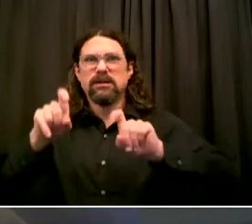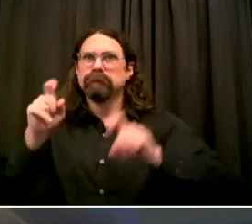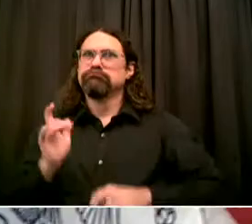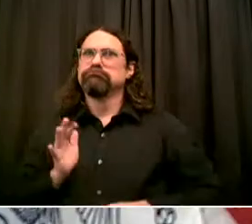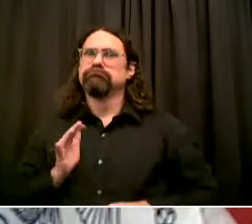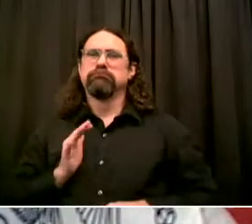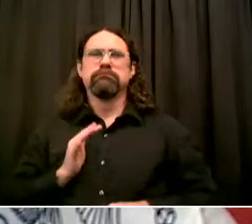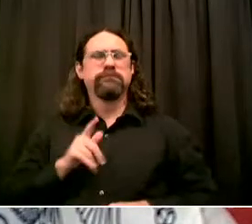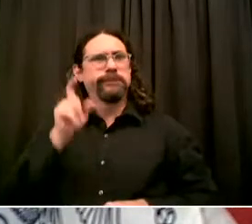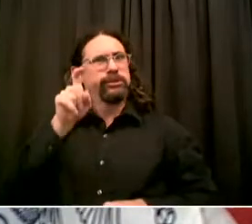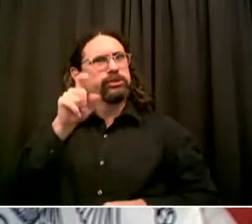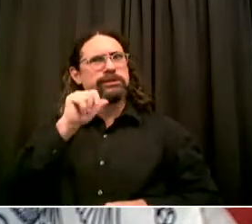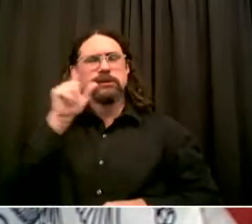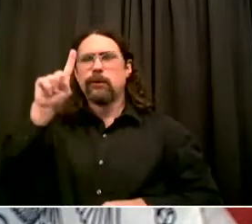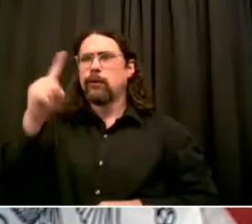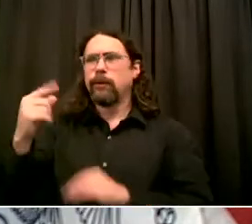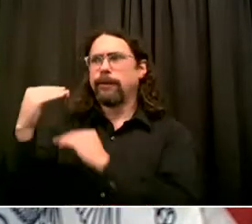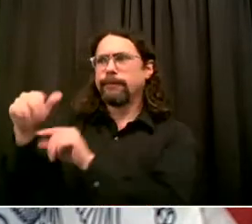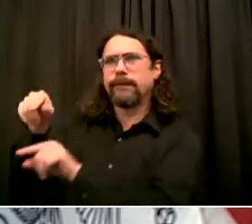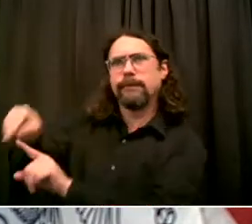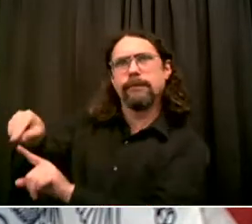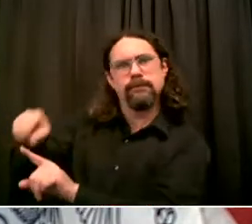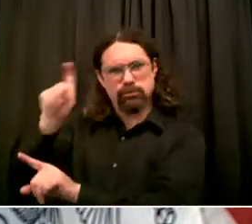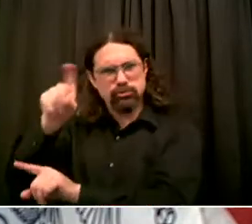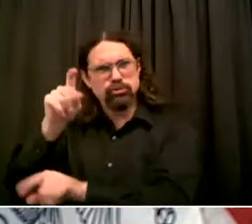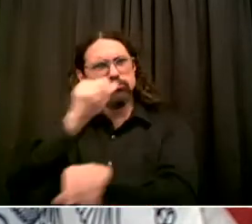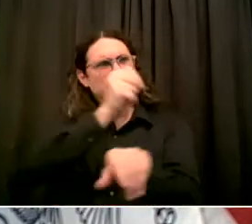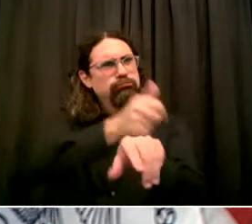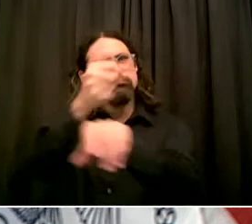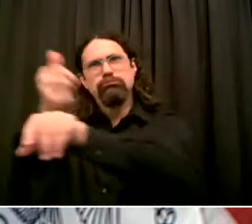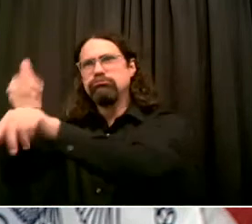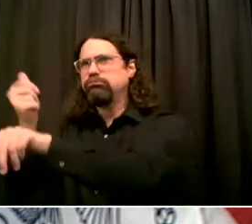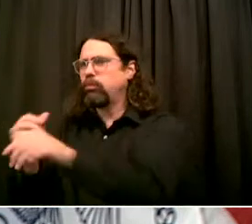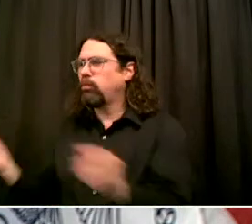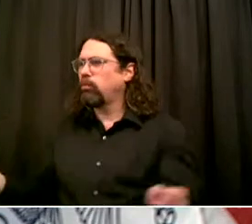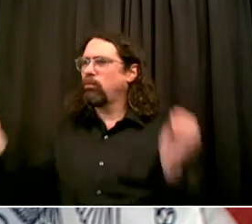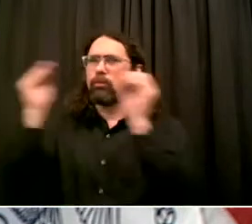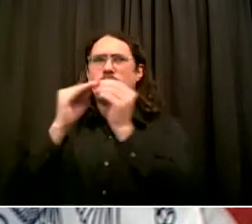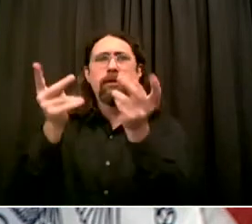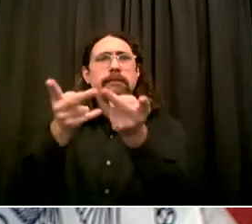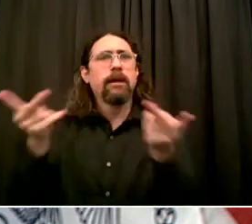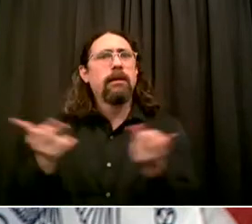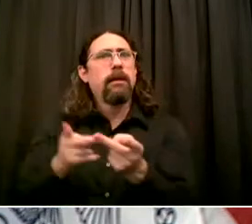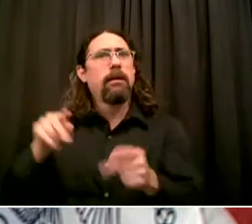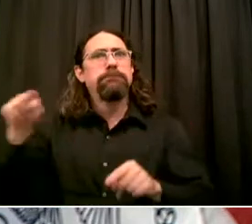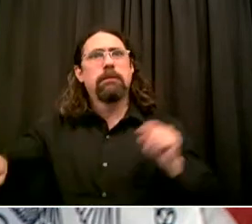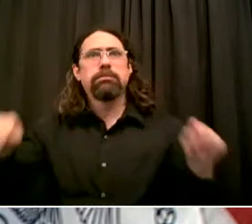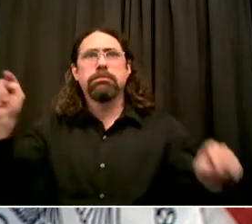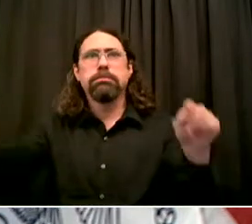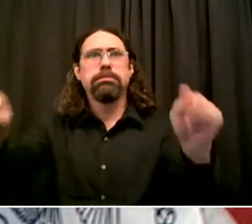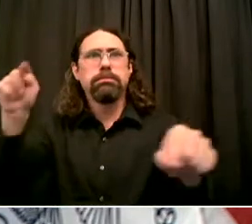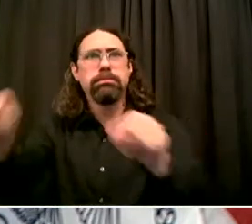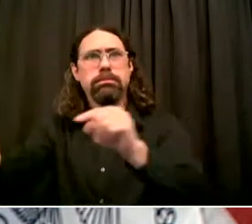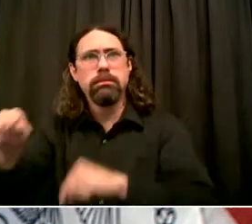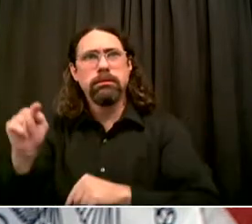PROTECT PEOPLE WOULD TRAVEL AND PROTECT ALL OF US? I KNOW NEW YORKERS BELIEVE IN BEING TOUGH